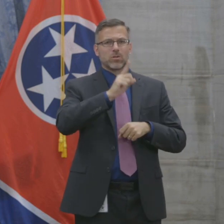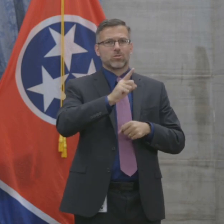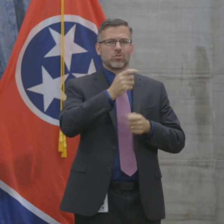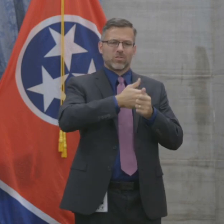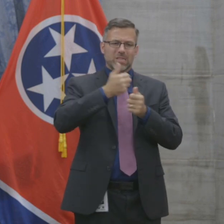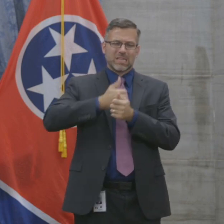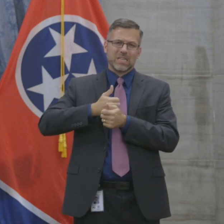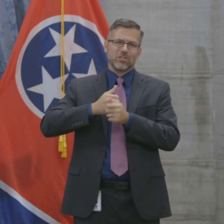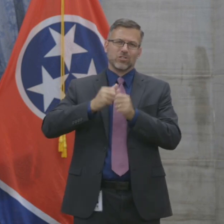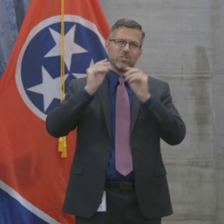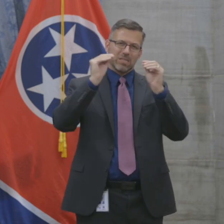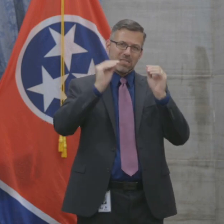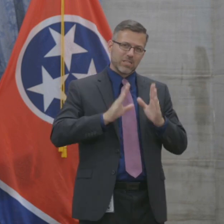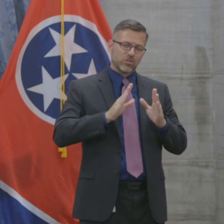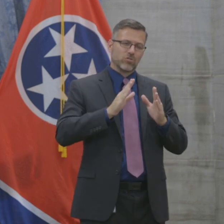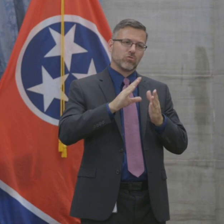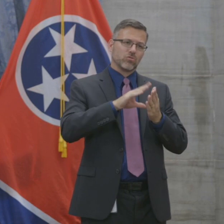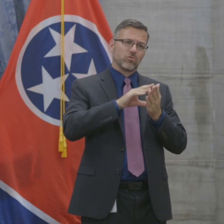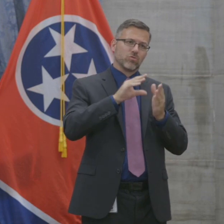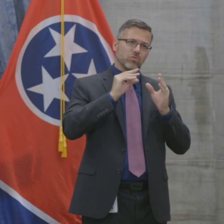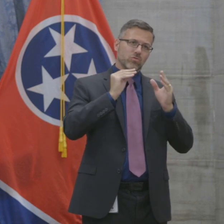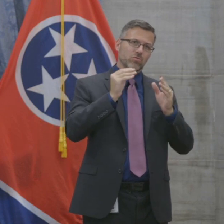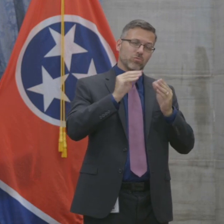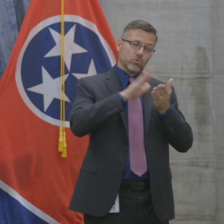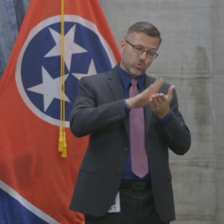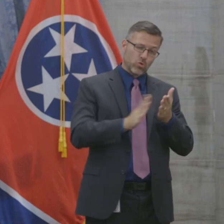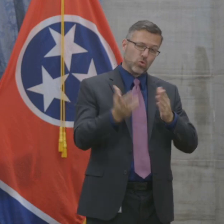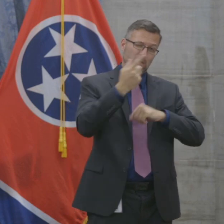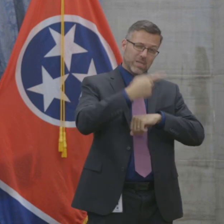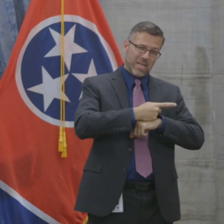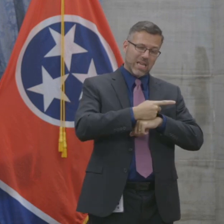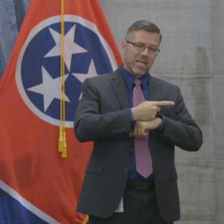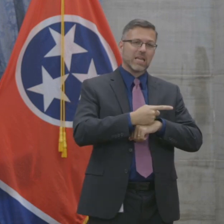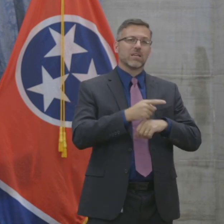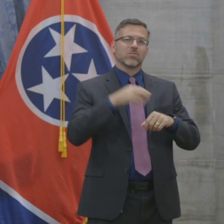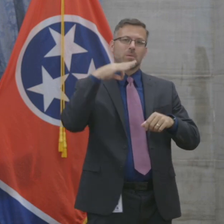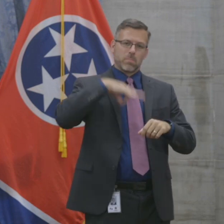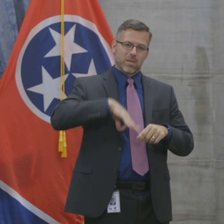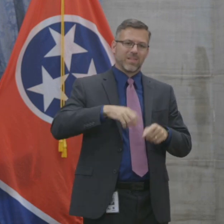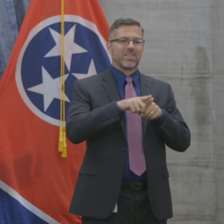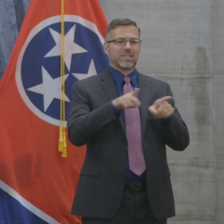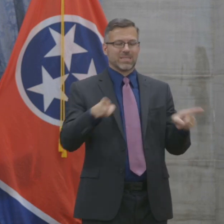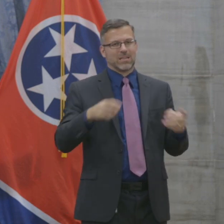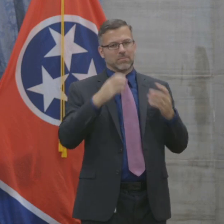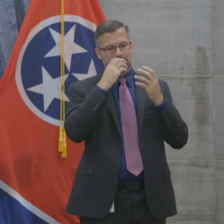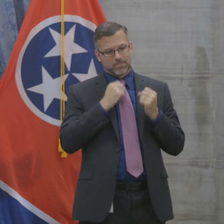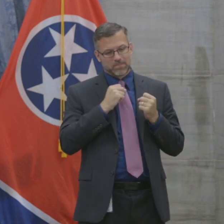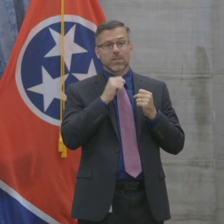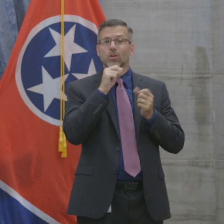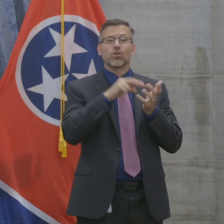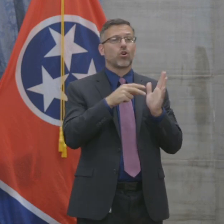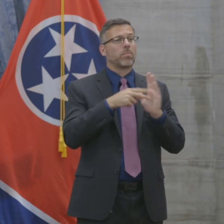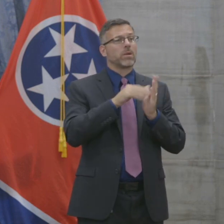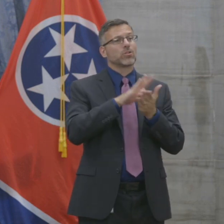school year. $sphief million for compensatory education and services for children with disabilities. And $1 million in